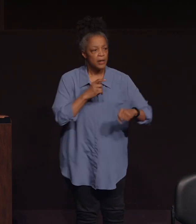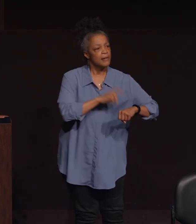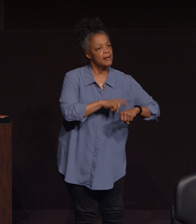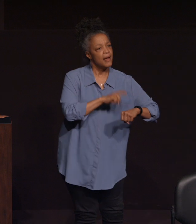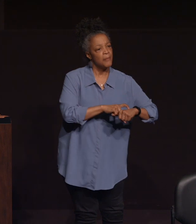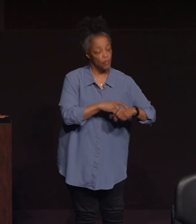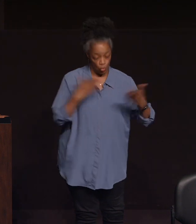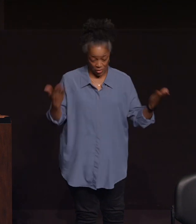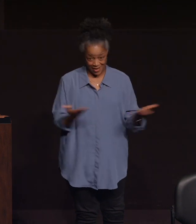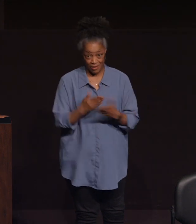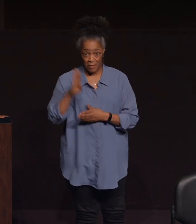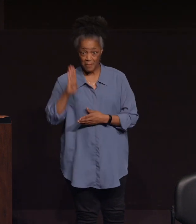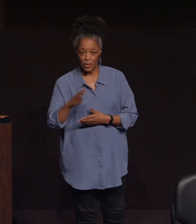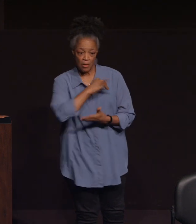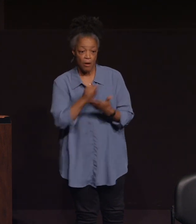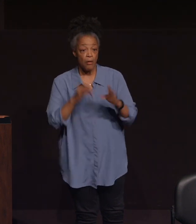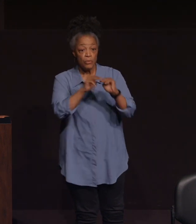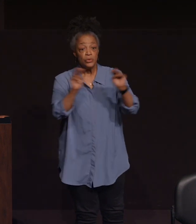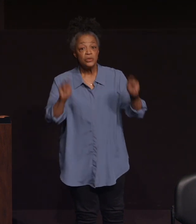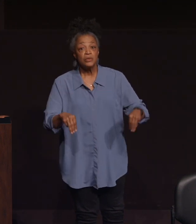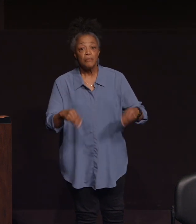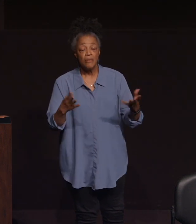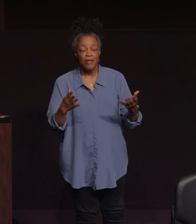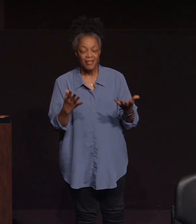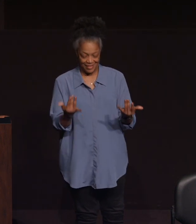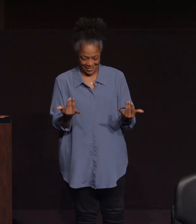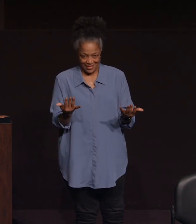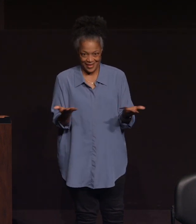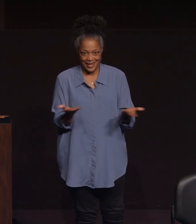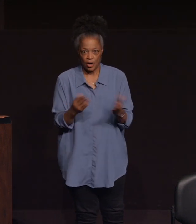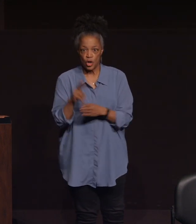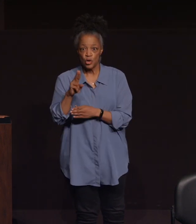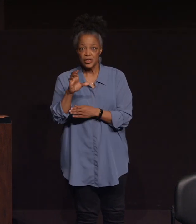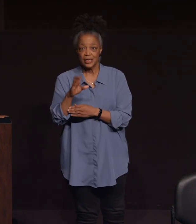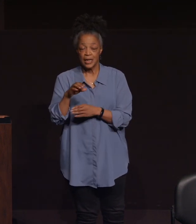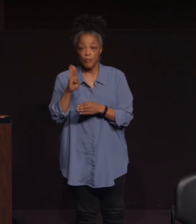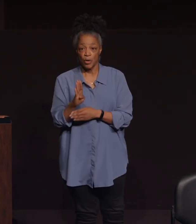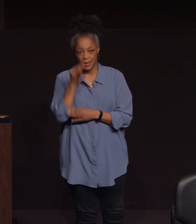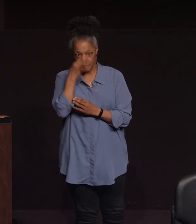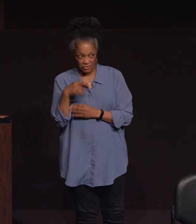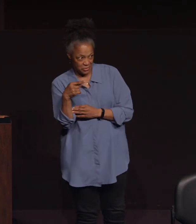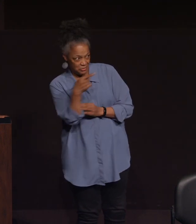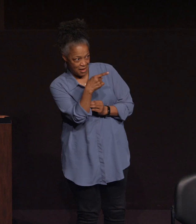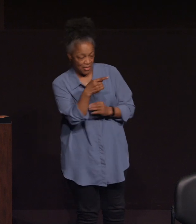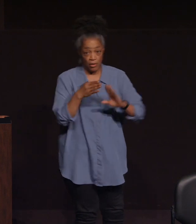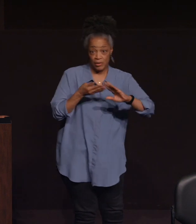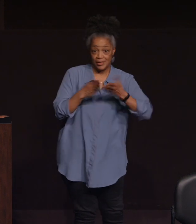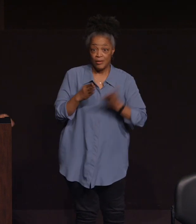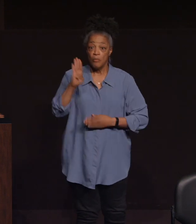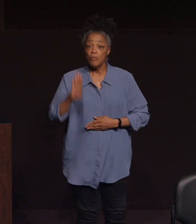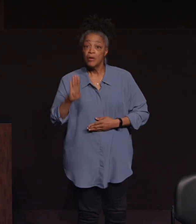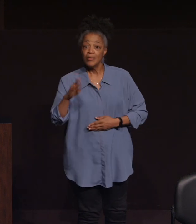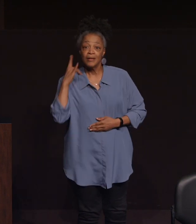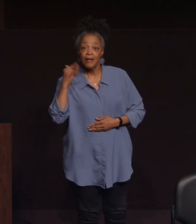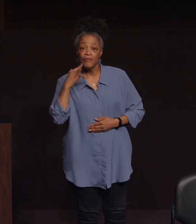We are here at the Berkeley Art Museum at the threshold of UC Berkeley's campus in the city of Berkeley, sited on the